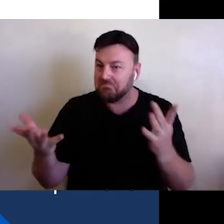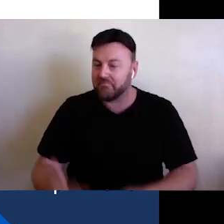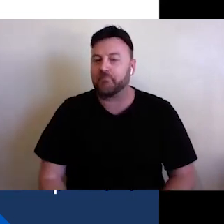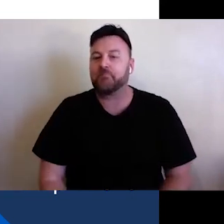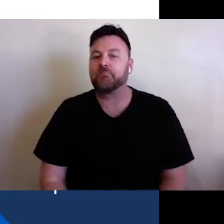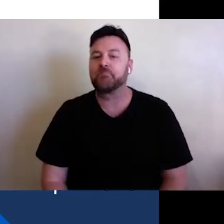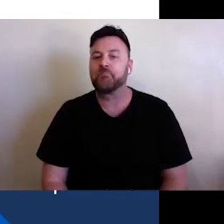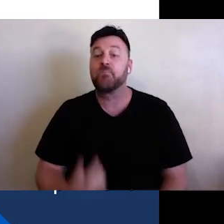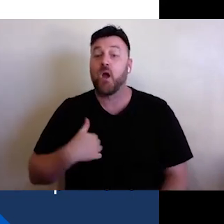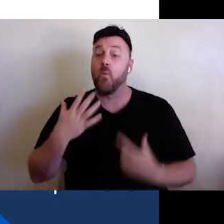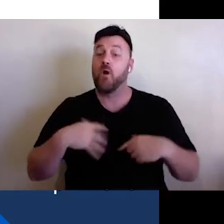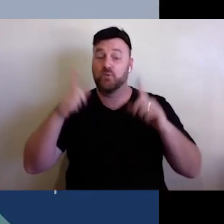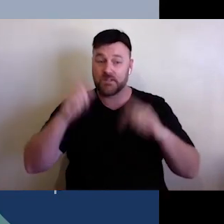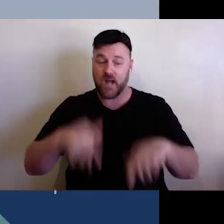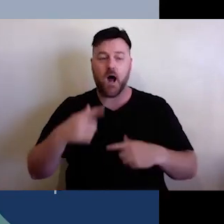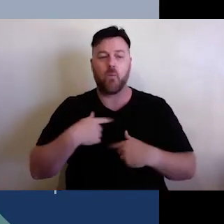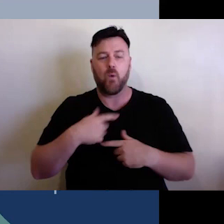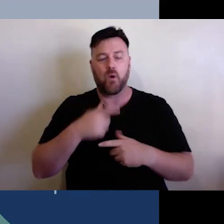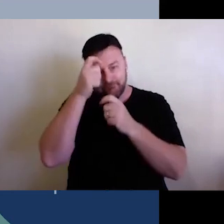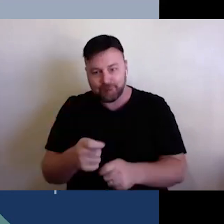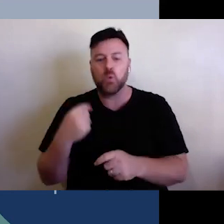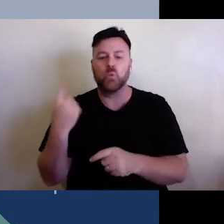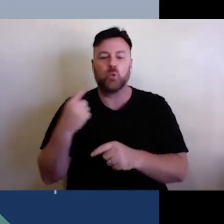the traditional owners and from where you are all joining us today.